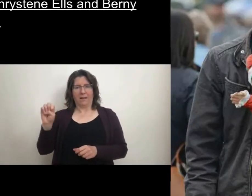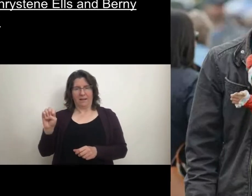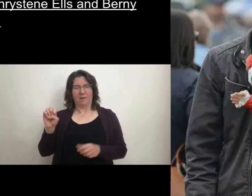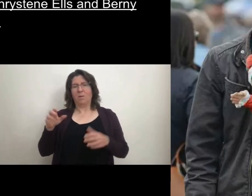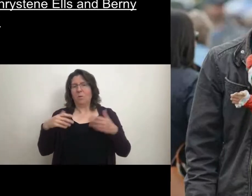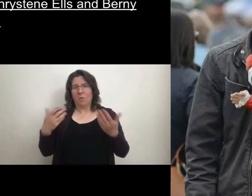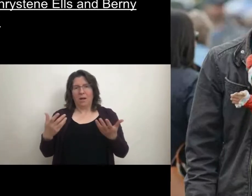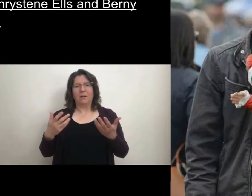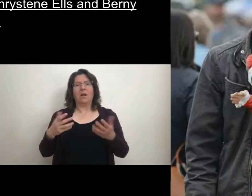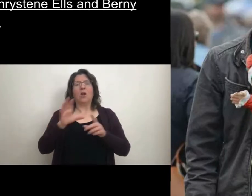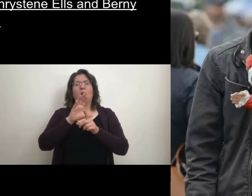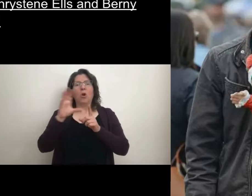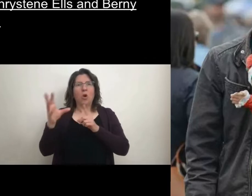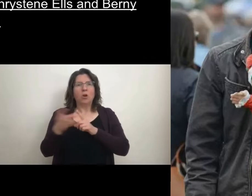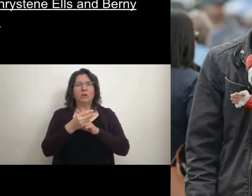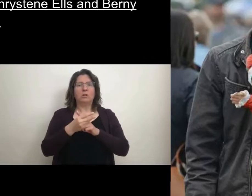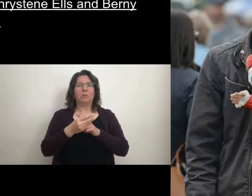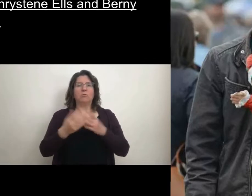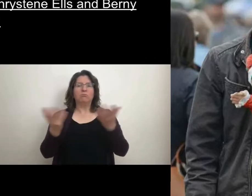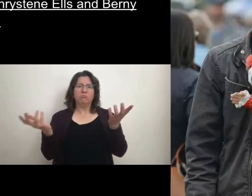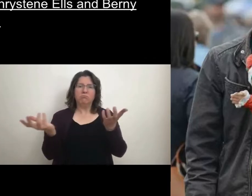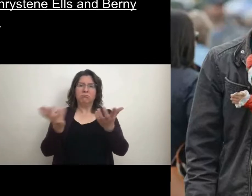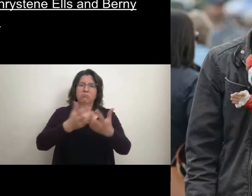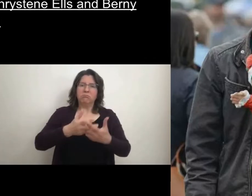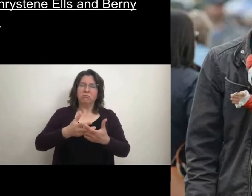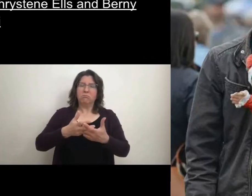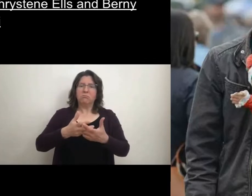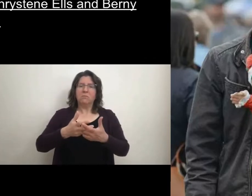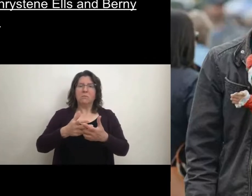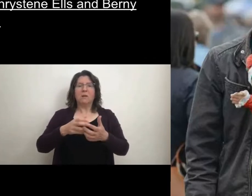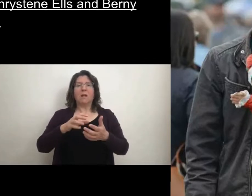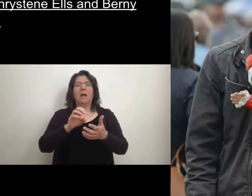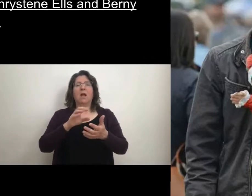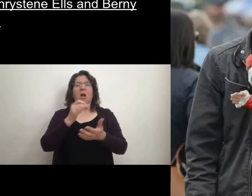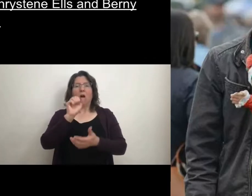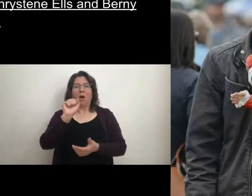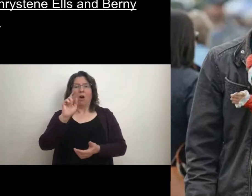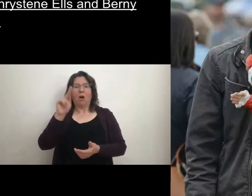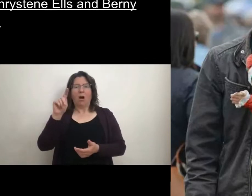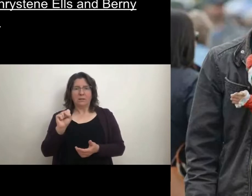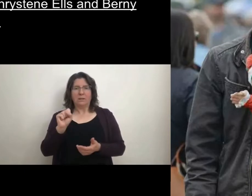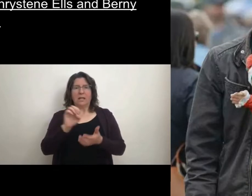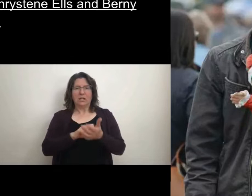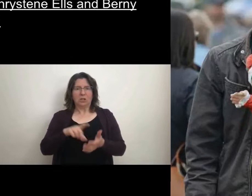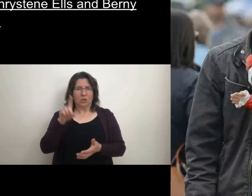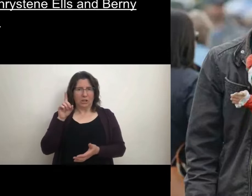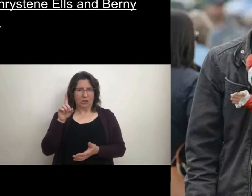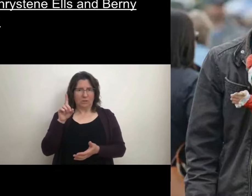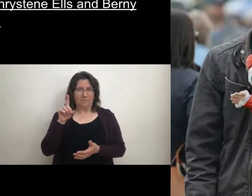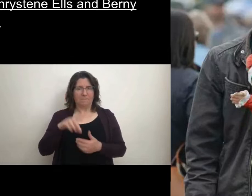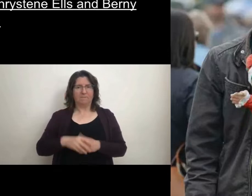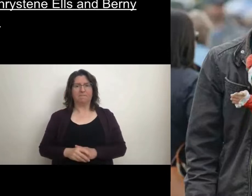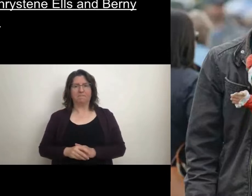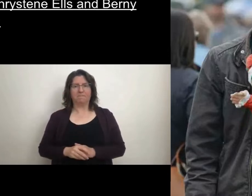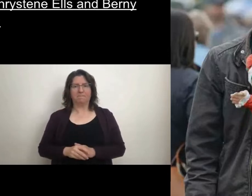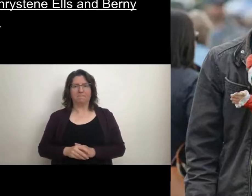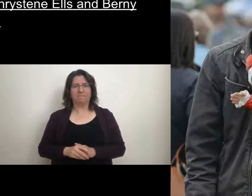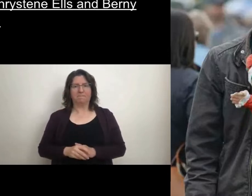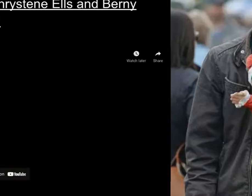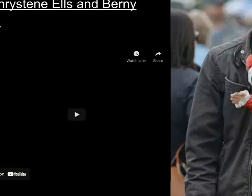We called it CRAE - Culturally Responsive Arts Education.